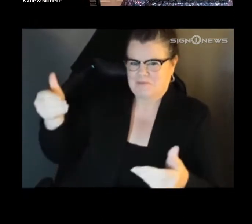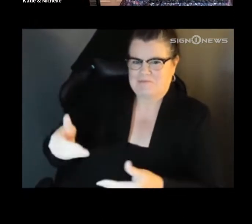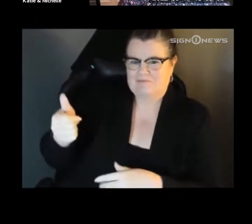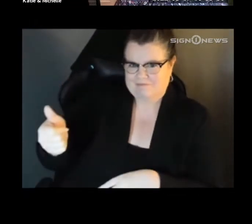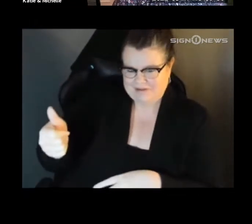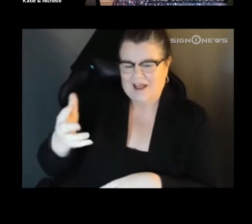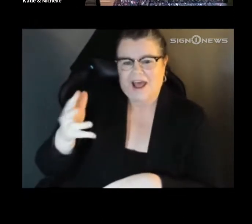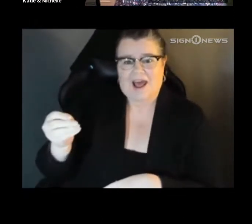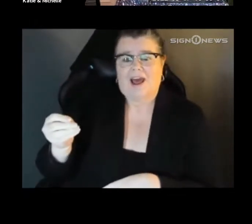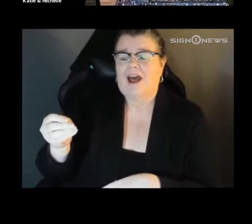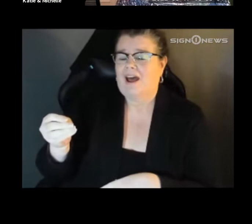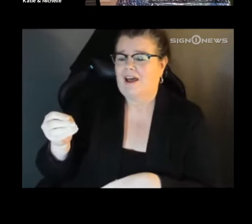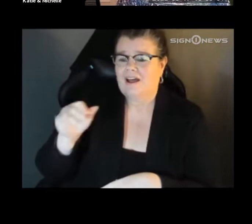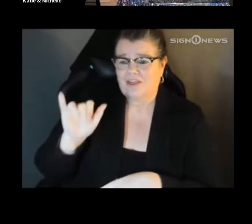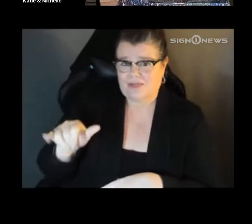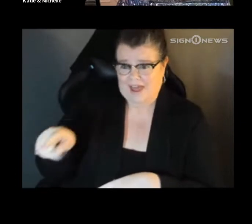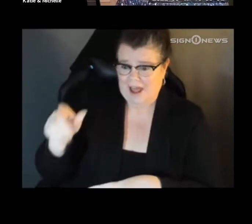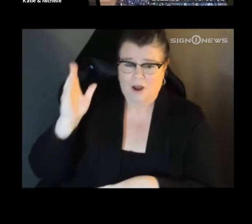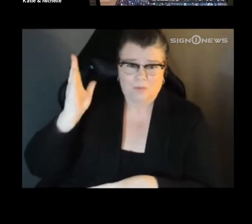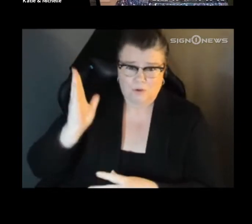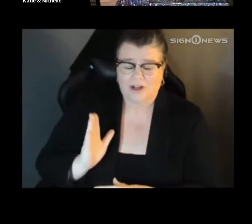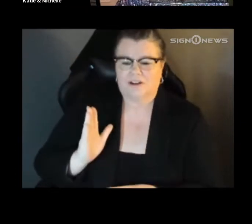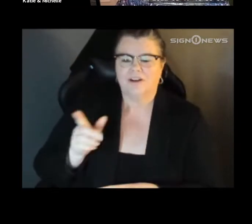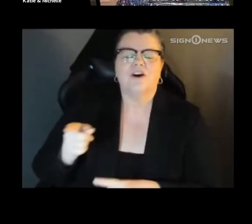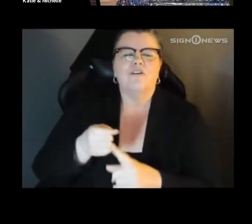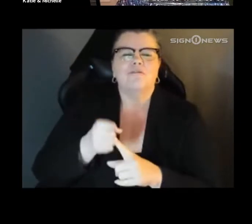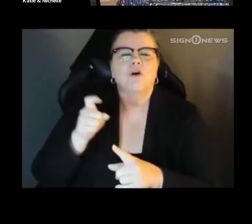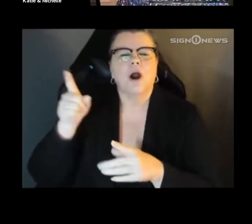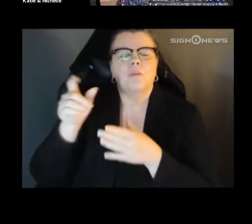of the presenters from the leadership Collective for United for changer here